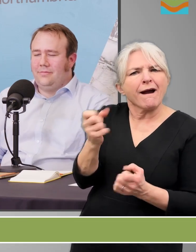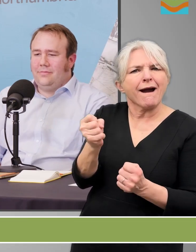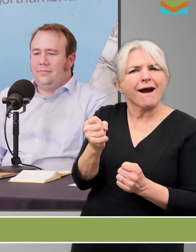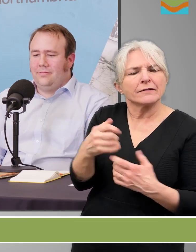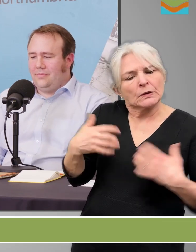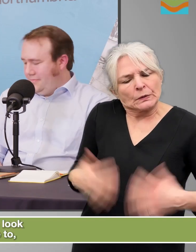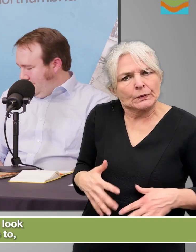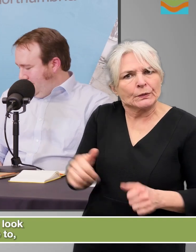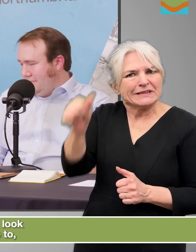office of